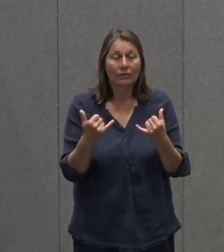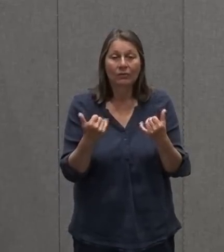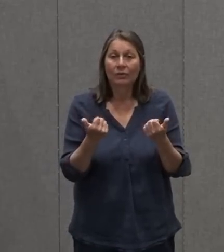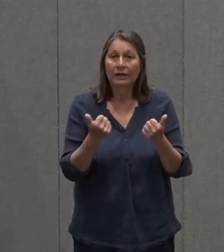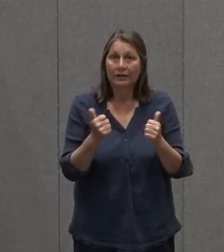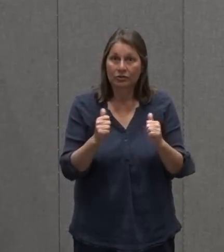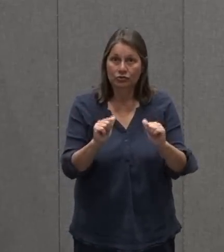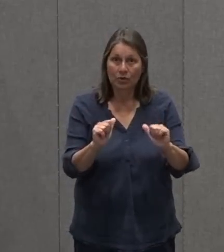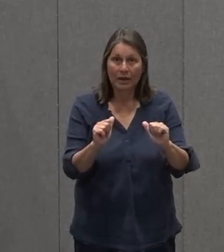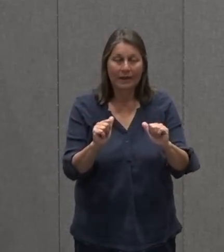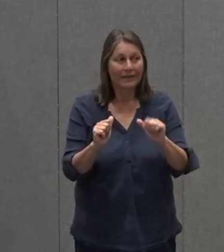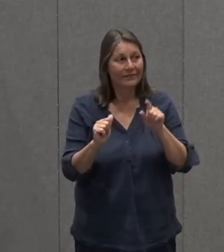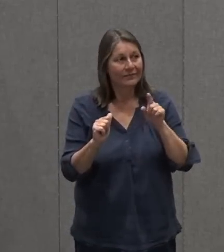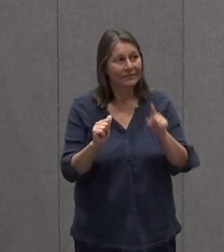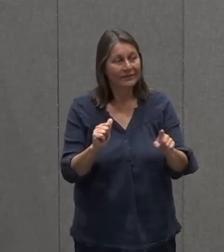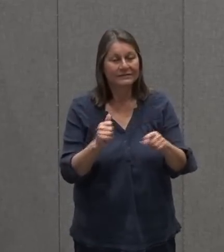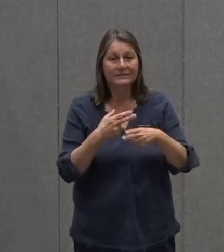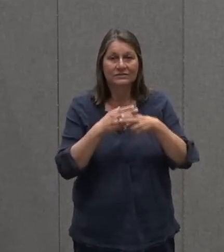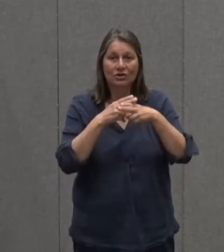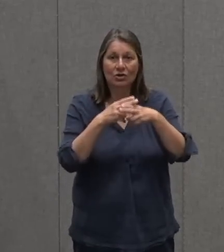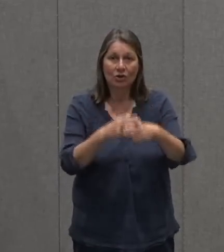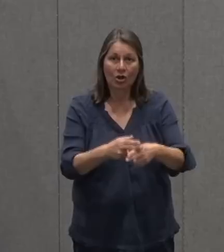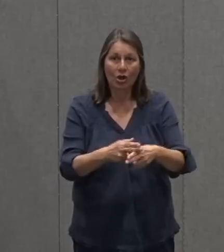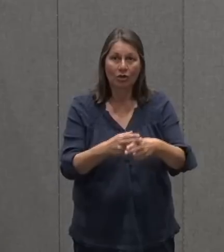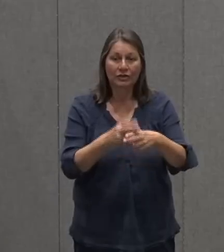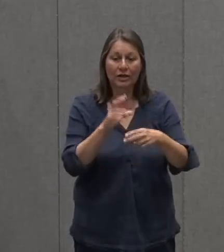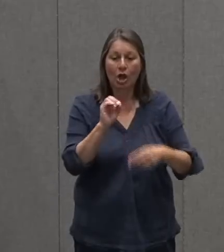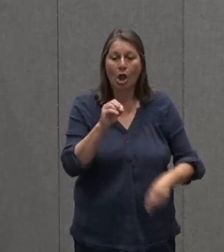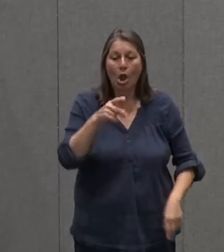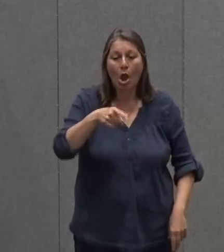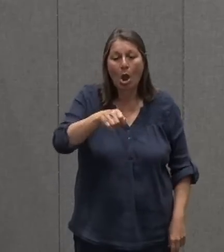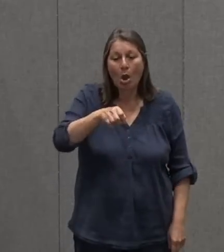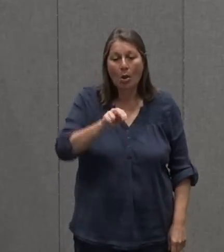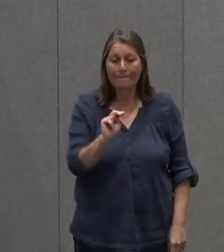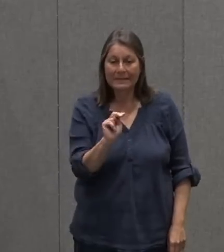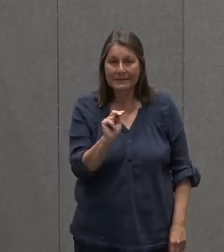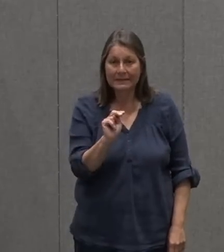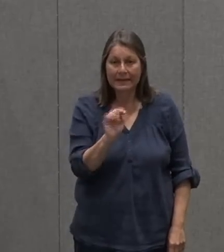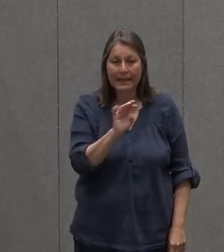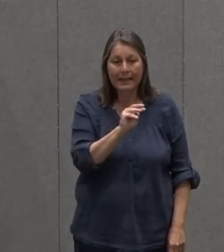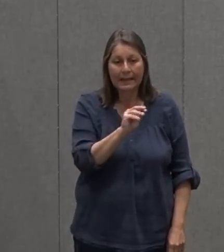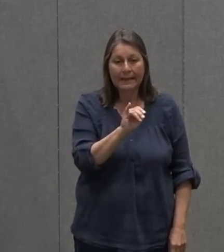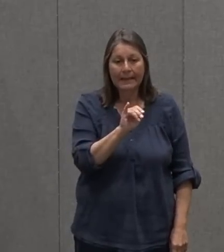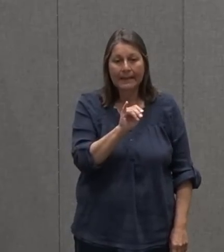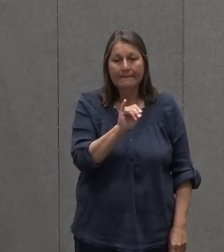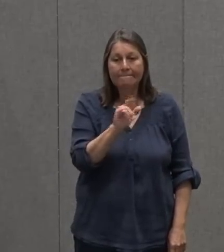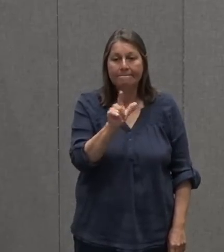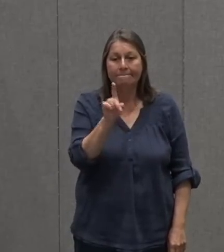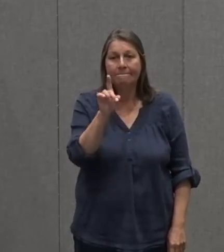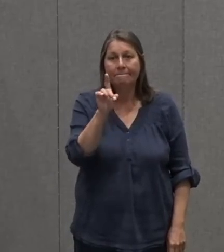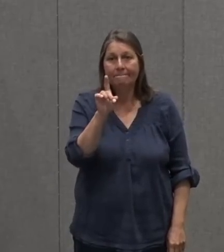a open middle problem here. This is the first time I've done an open middle problem with you